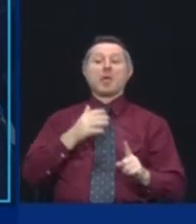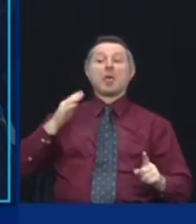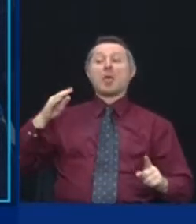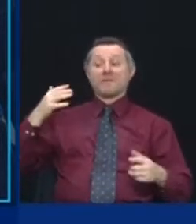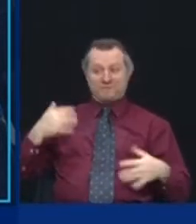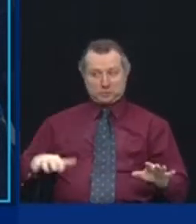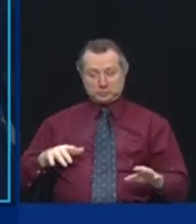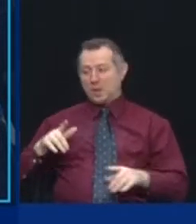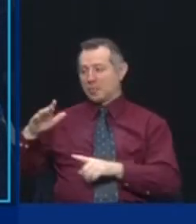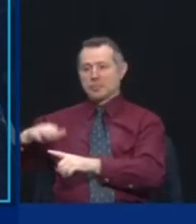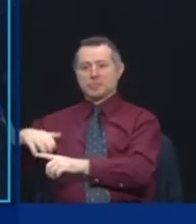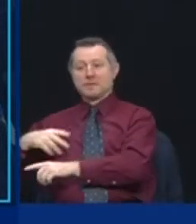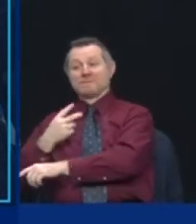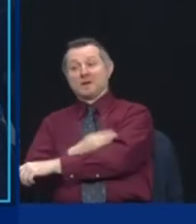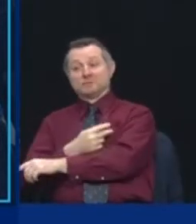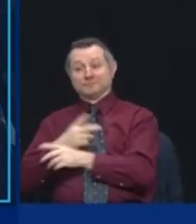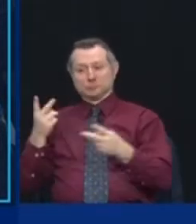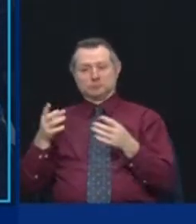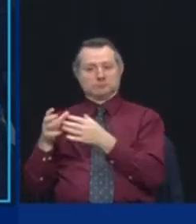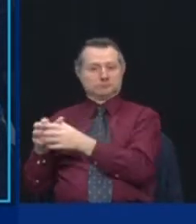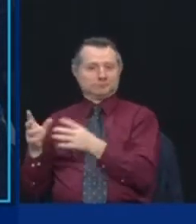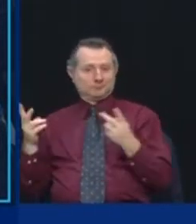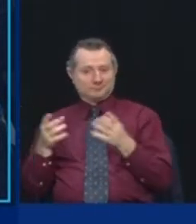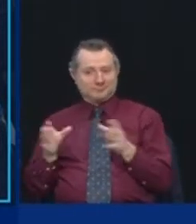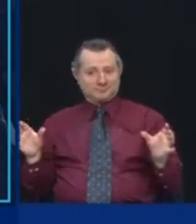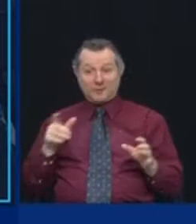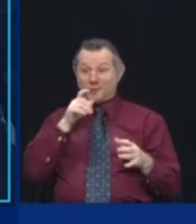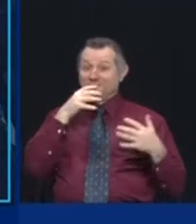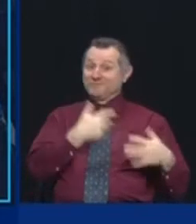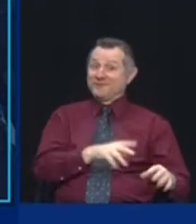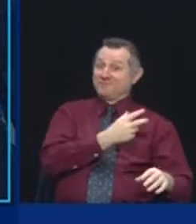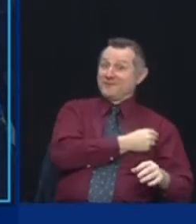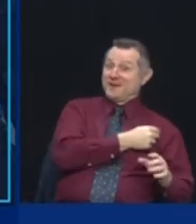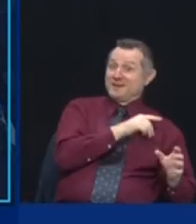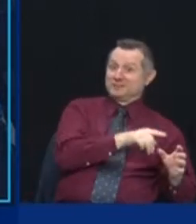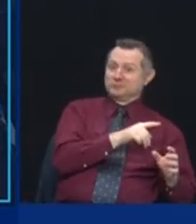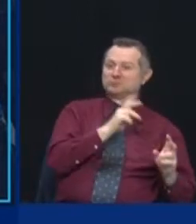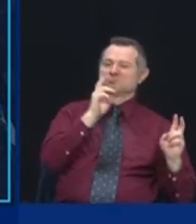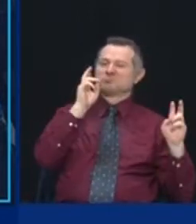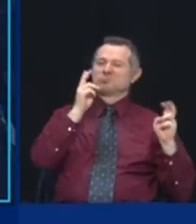NOT YANKEES/METS. VACCINATED, UNVACCINATED.